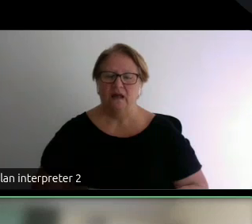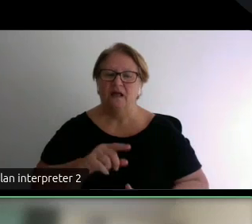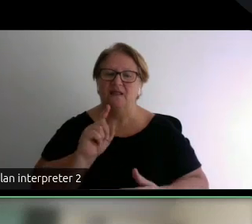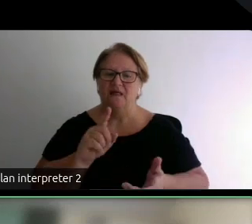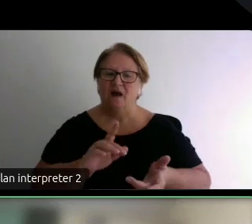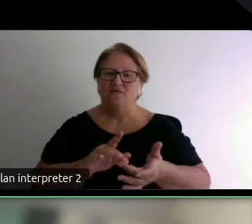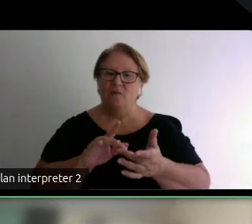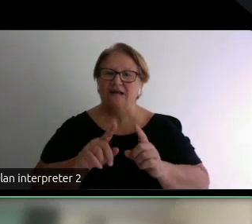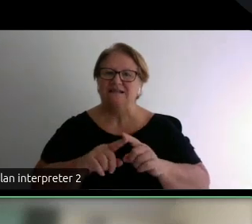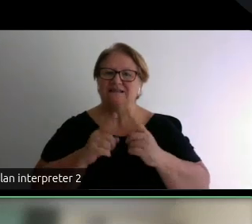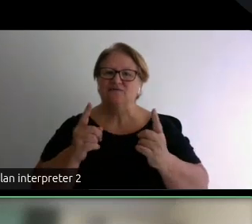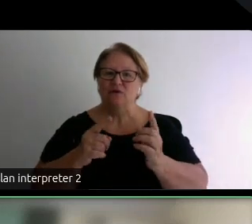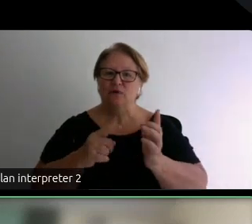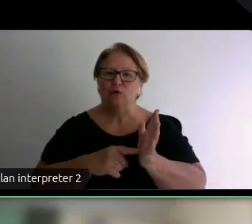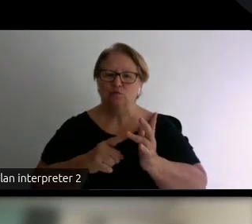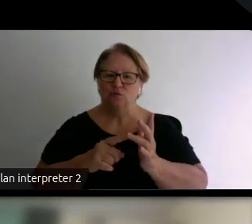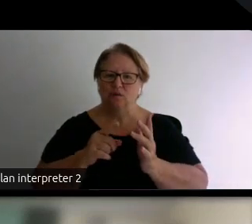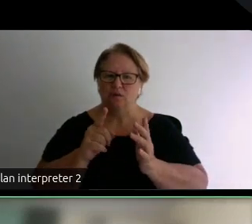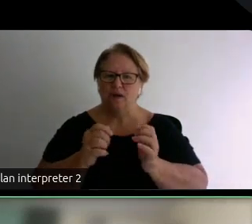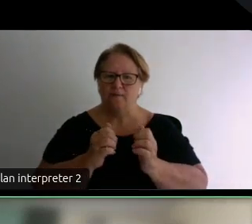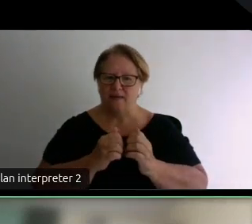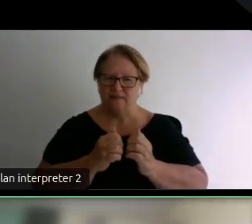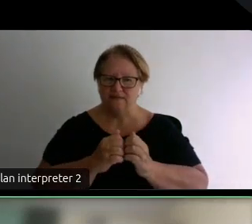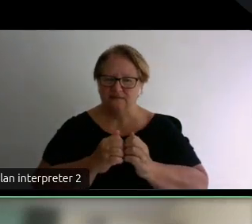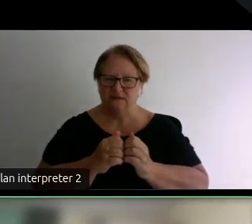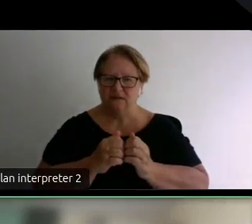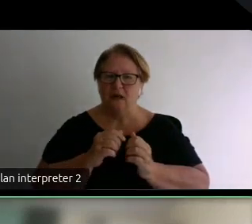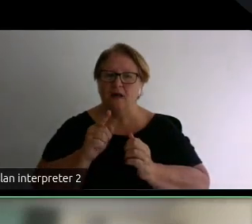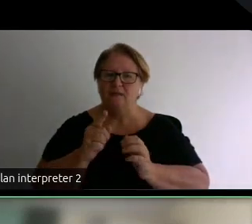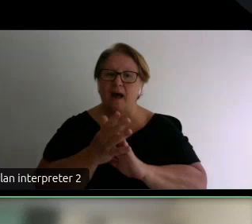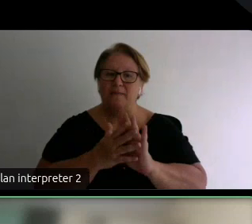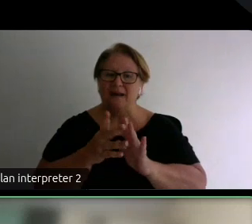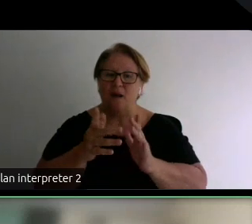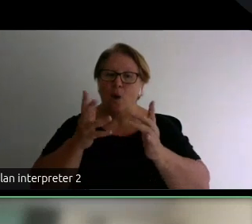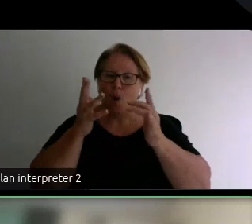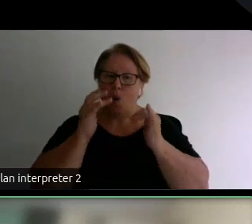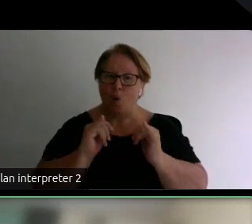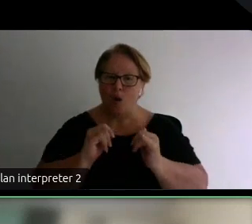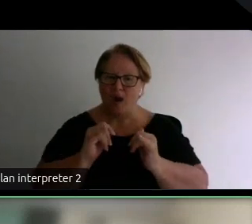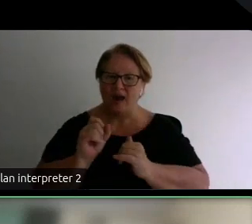arbitration is heard on the papers which means that the lawyers send information to